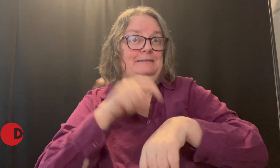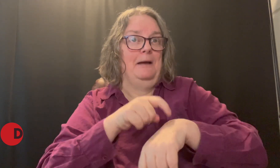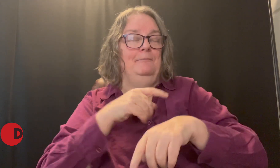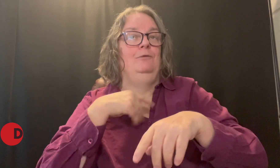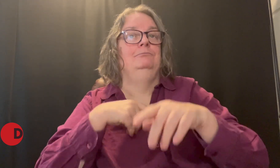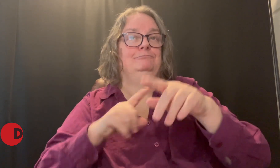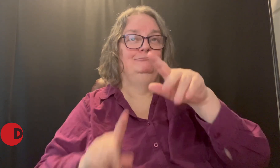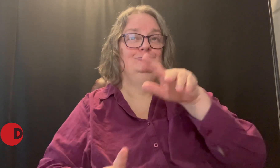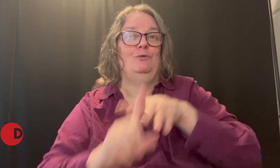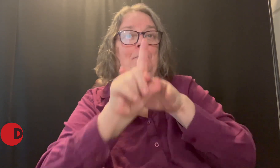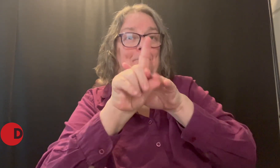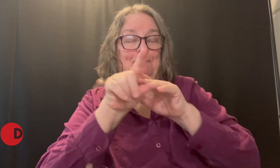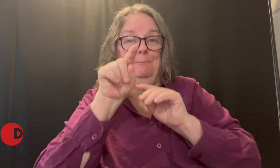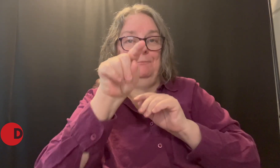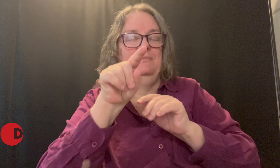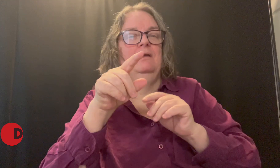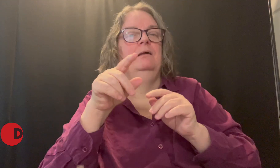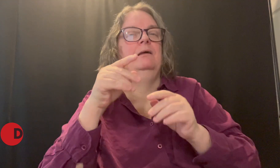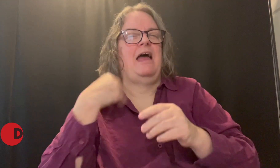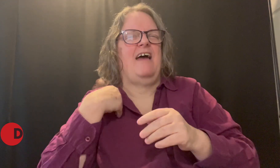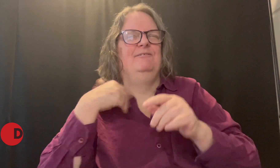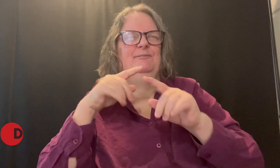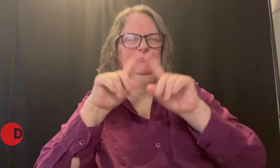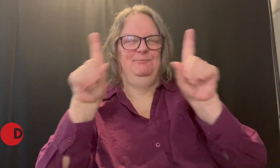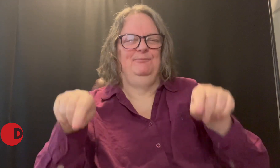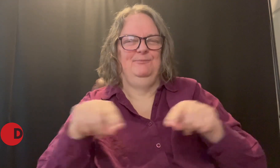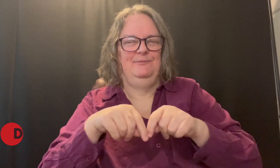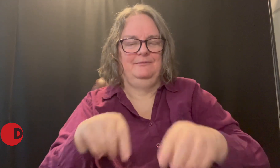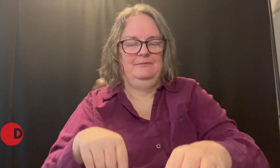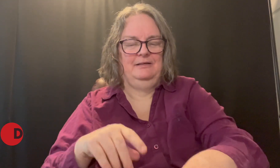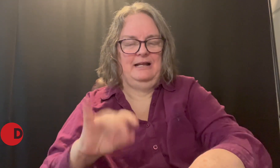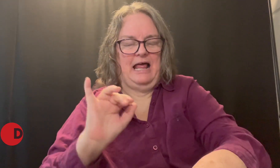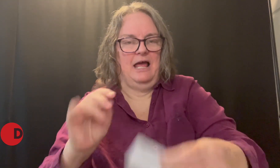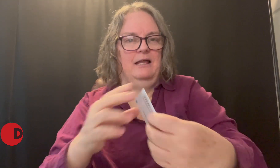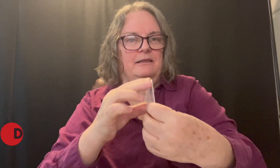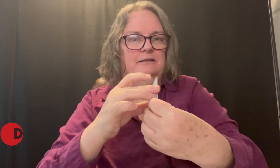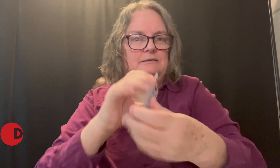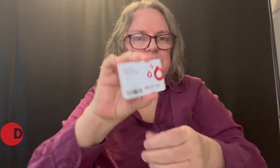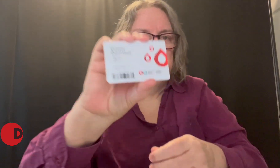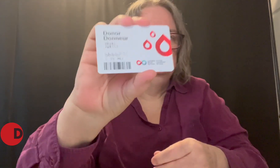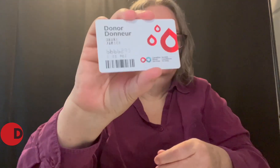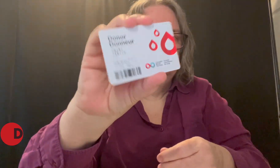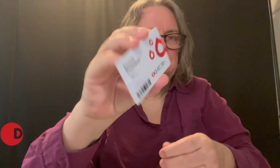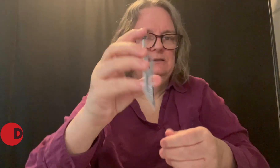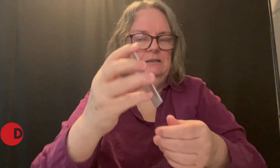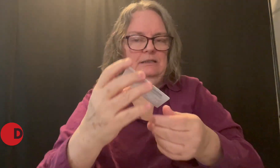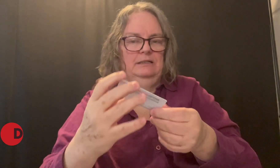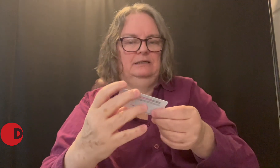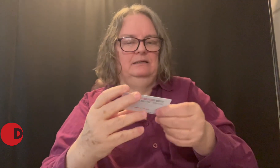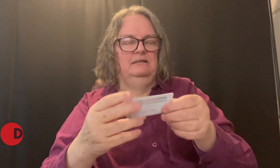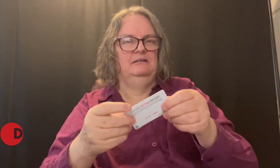Then on the day I appeared for my scheduled appointment, they tapped